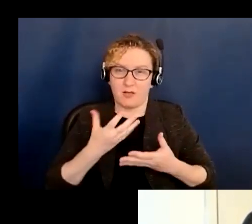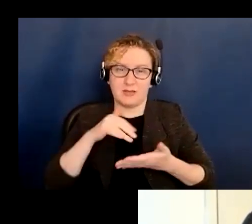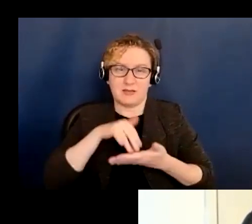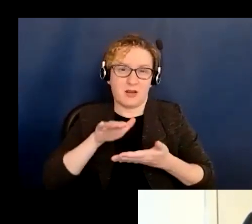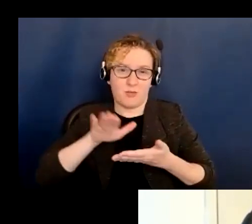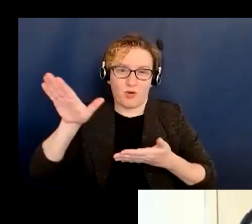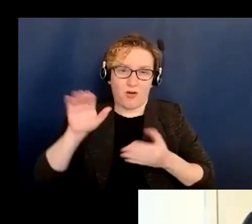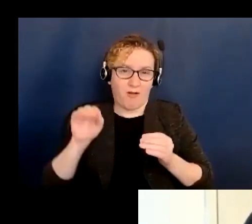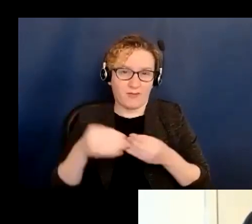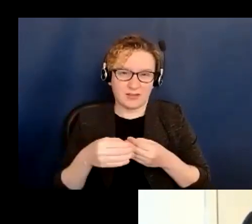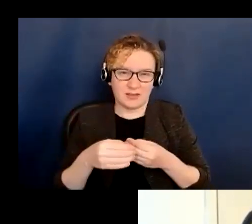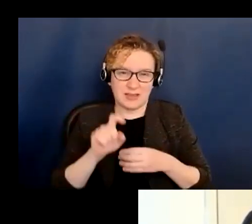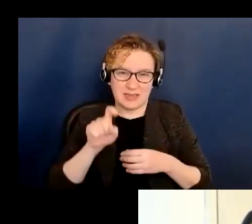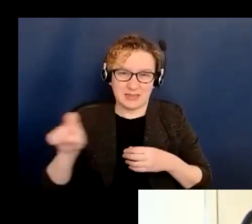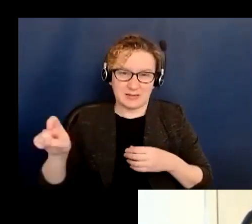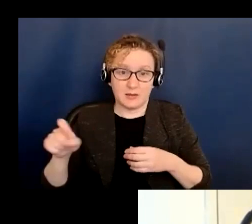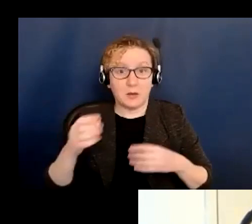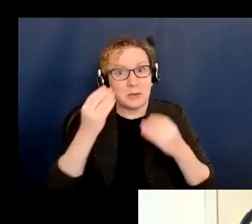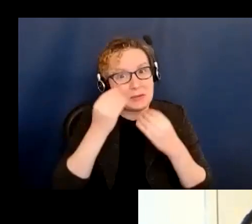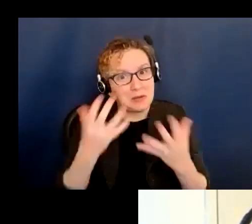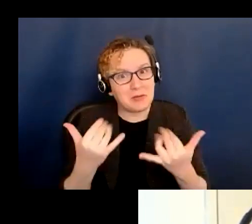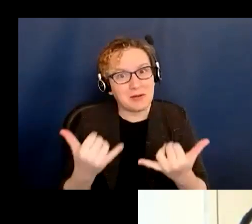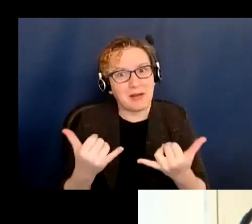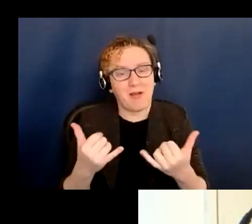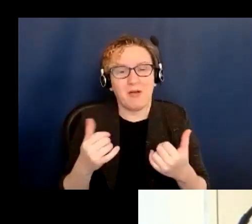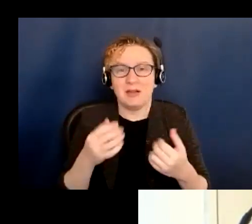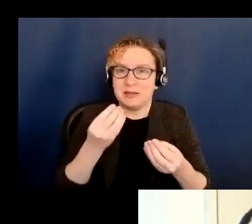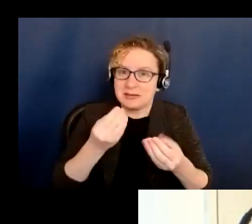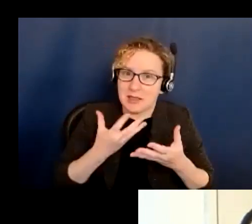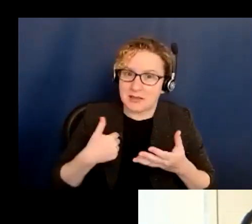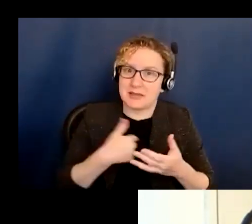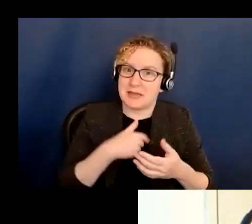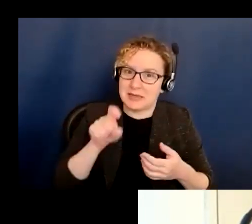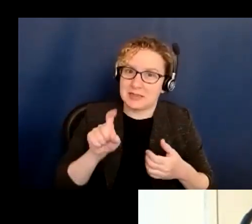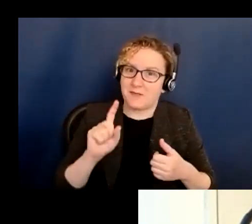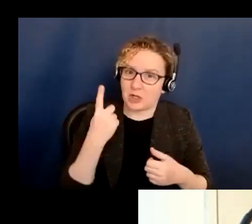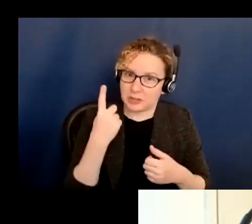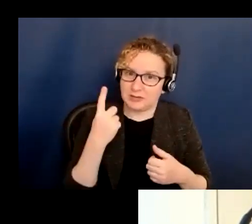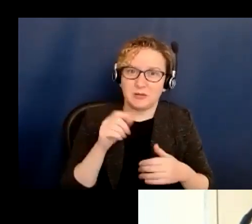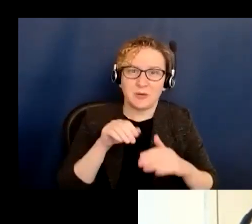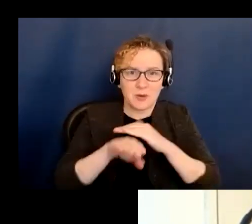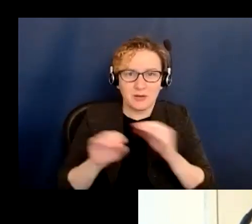You want to put the needs first, go into the office and talk to people.